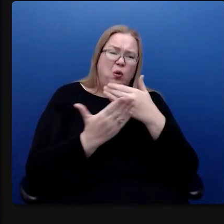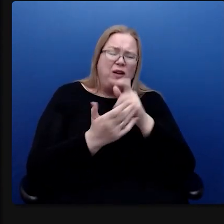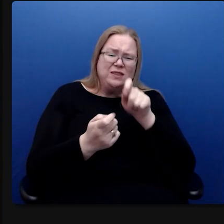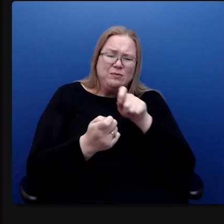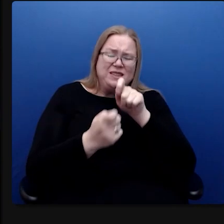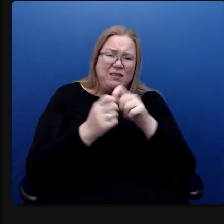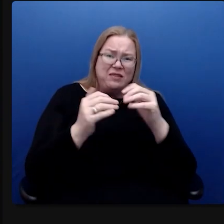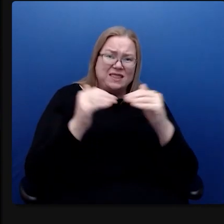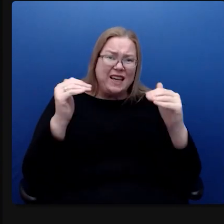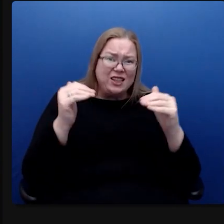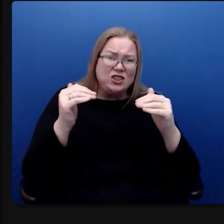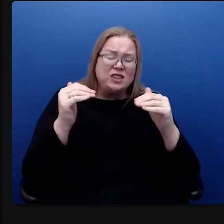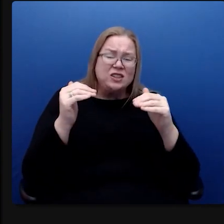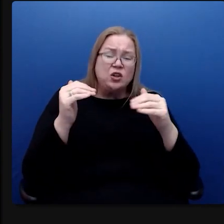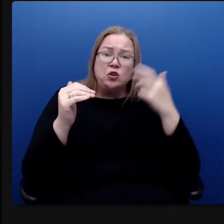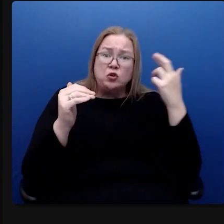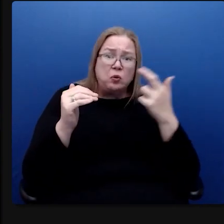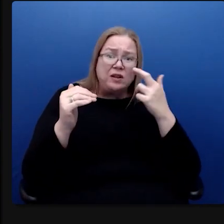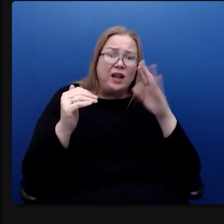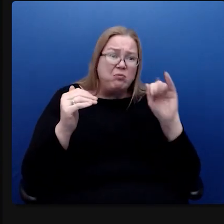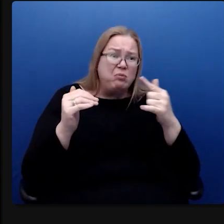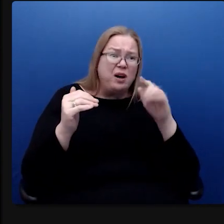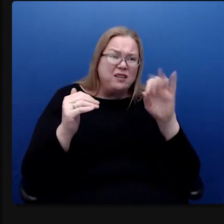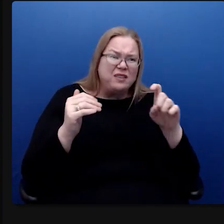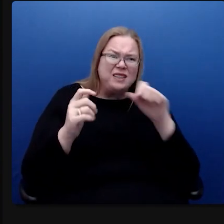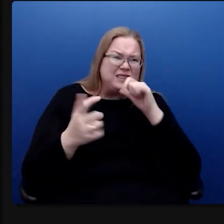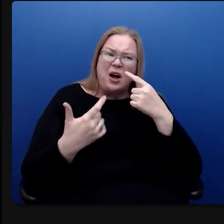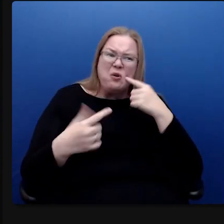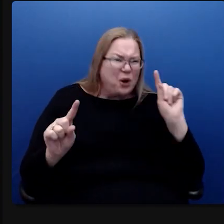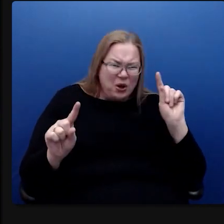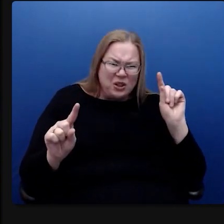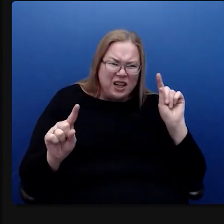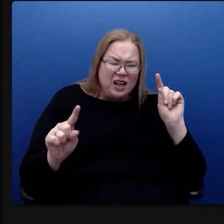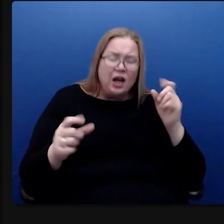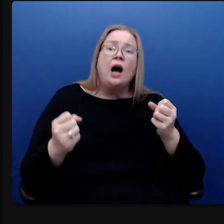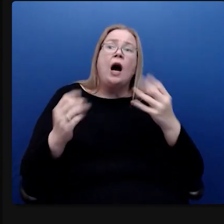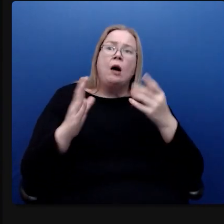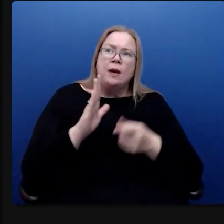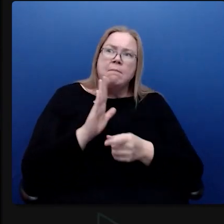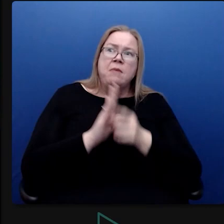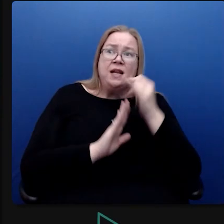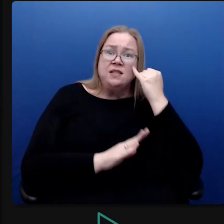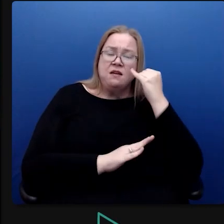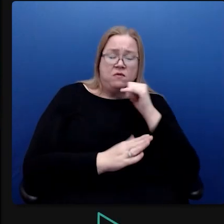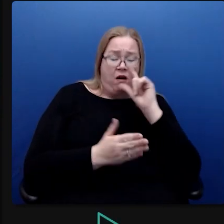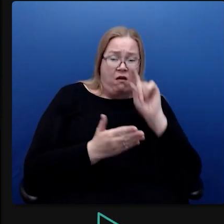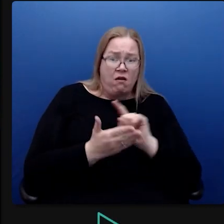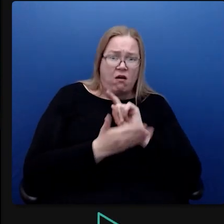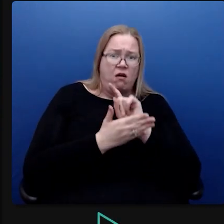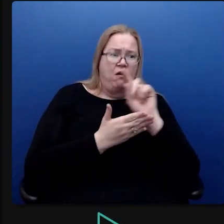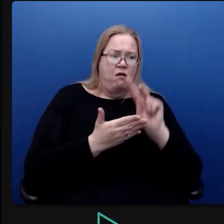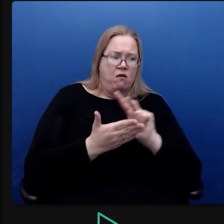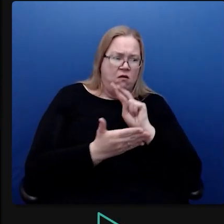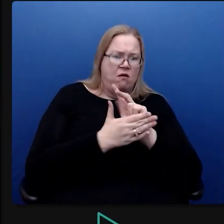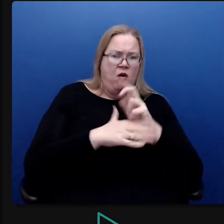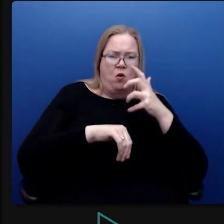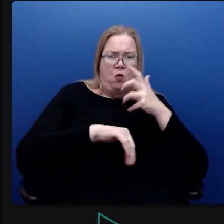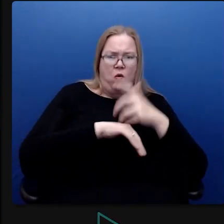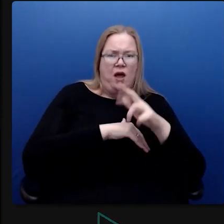getting to a specific state only to find out your bug fix didn't work? How many minutes, if not hours did you waste